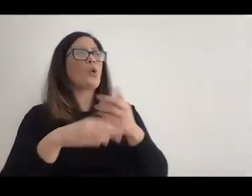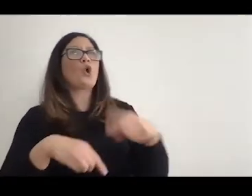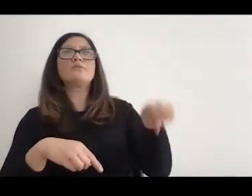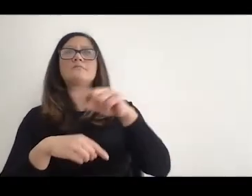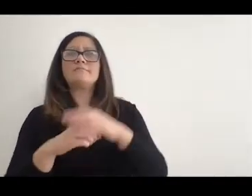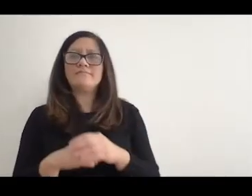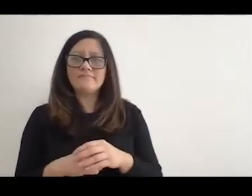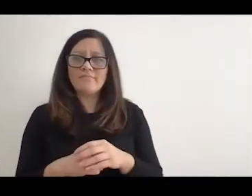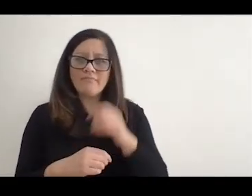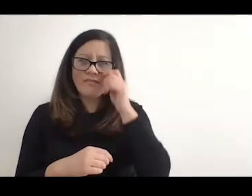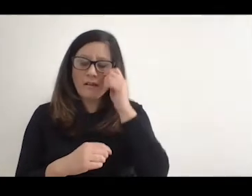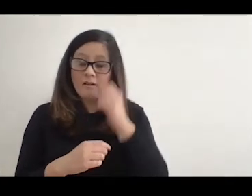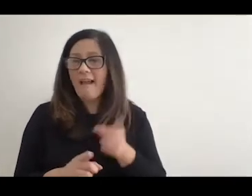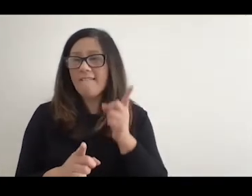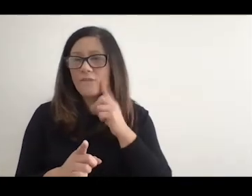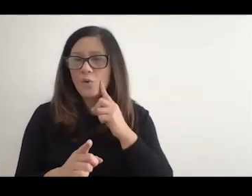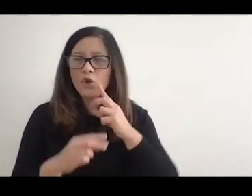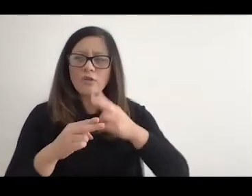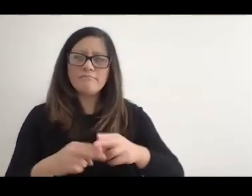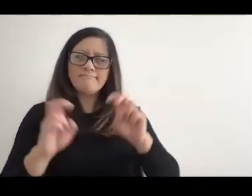Have you ever heard of the Ugly laws?